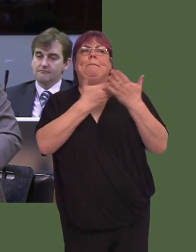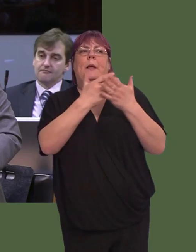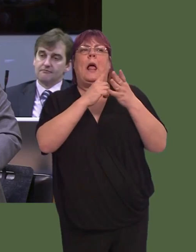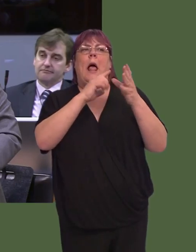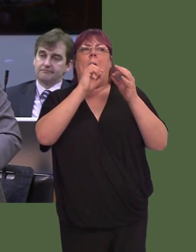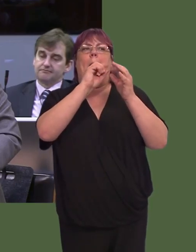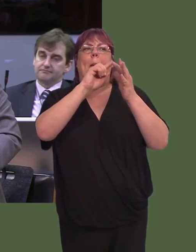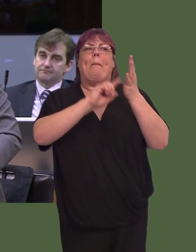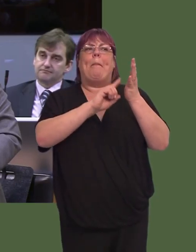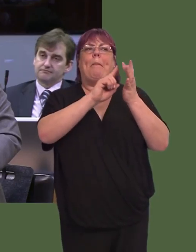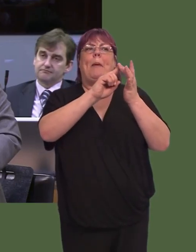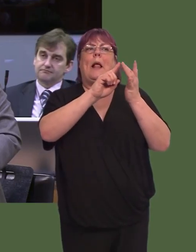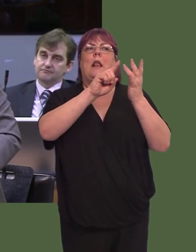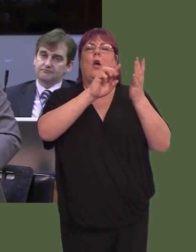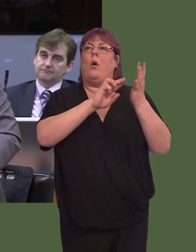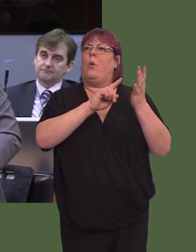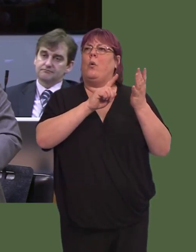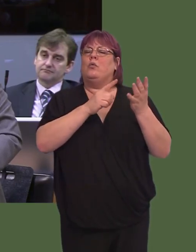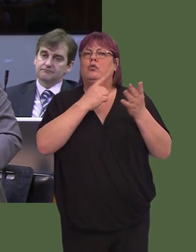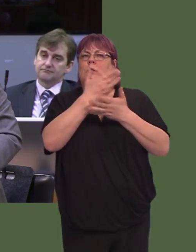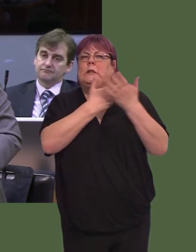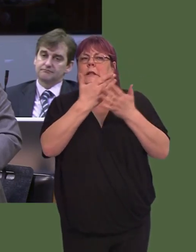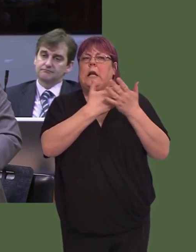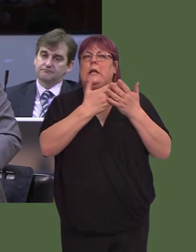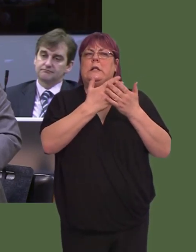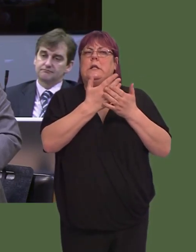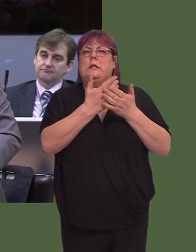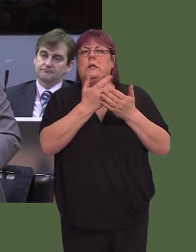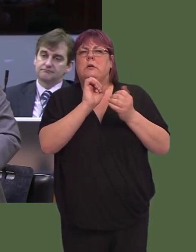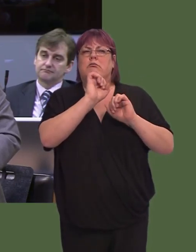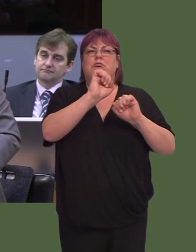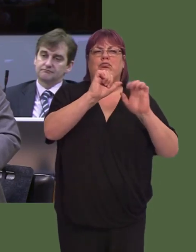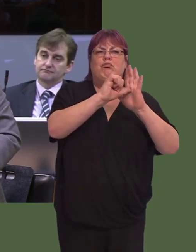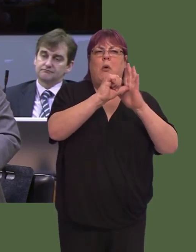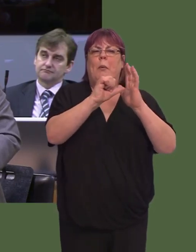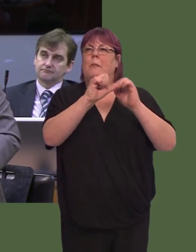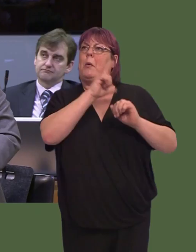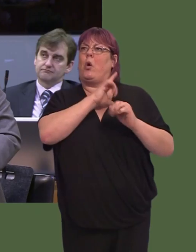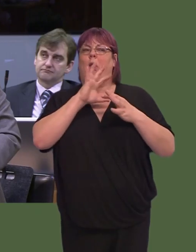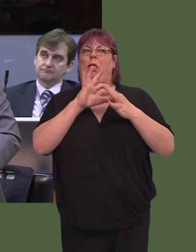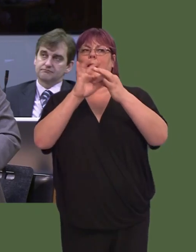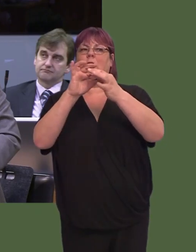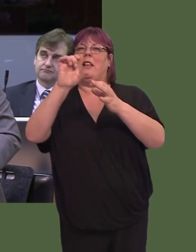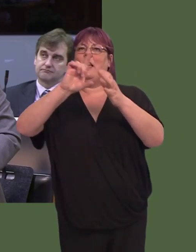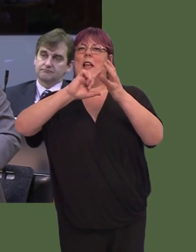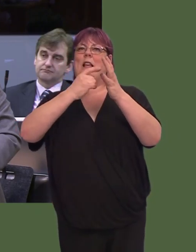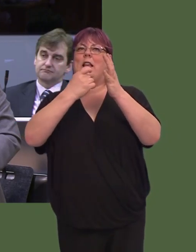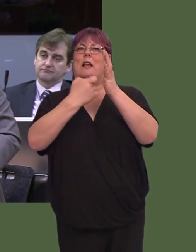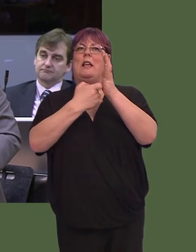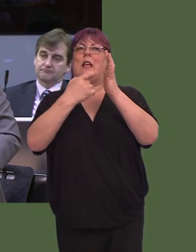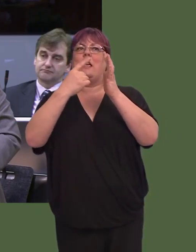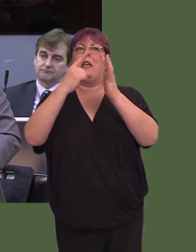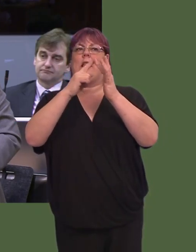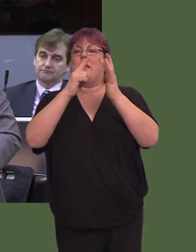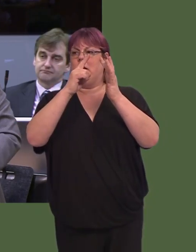some of the issues they had with the Carillion collapse? Given Carillion's longstanding financial problems that were well understood for many months,